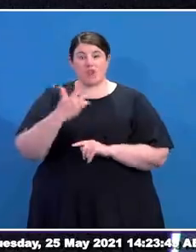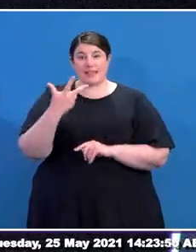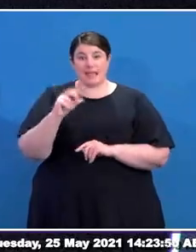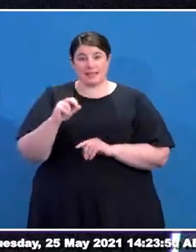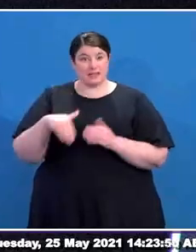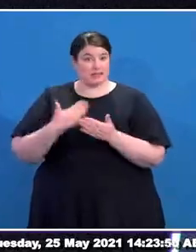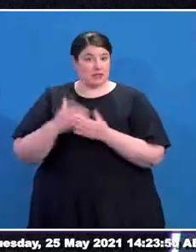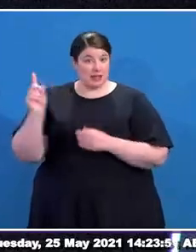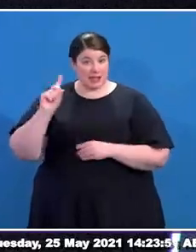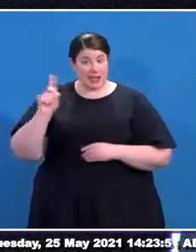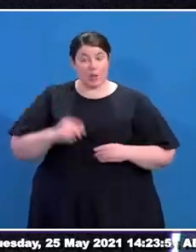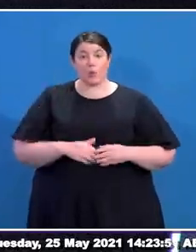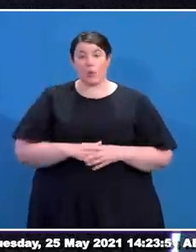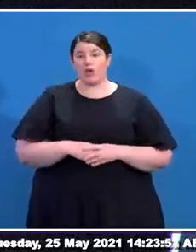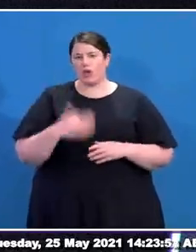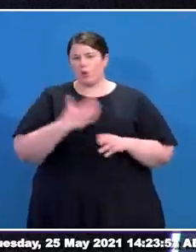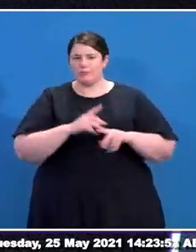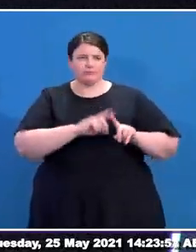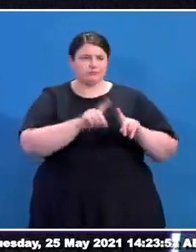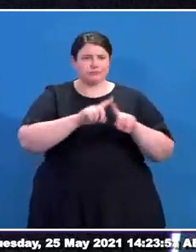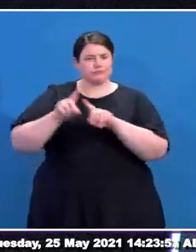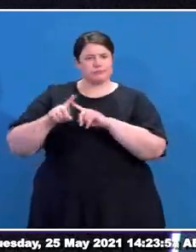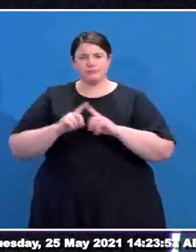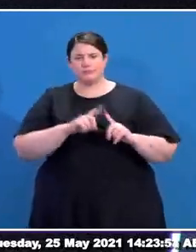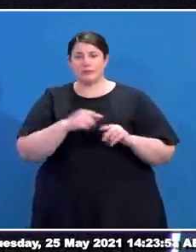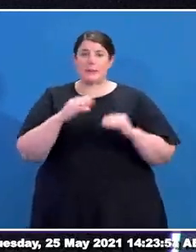I've worked in various industries, so I've worked in banking and finance,